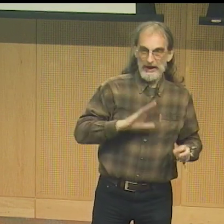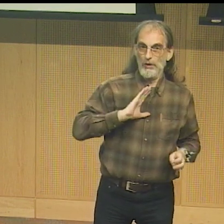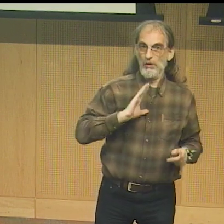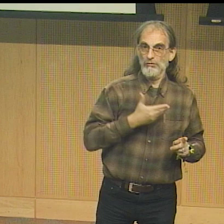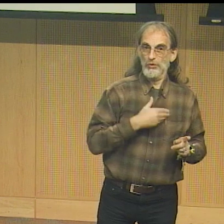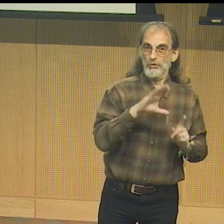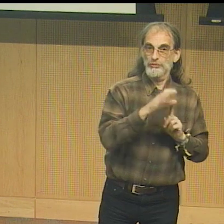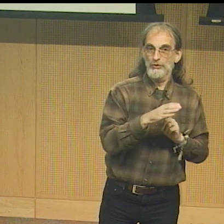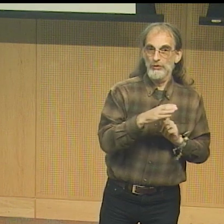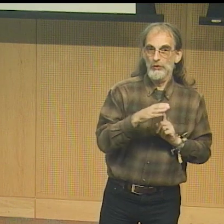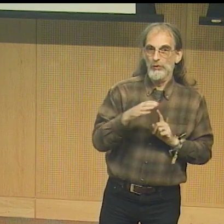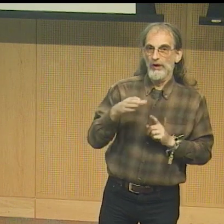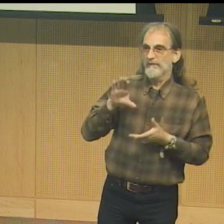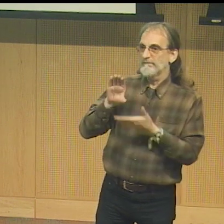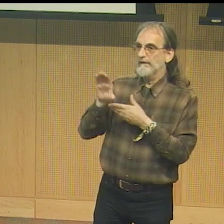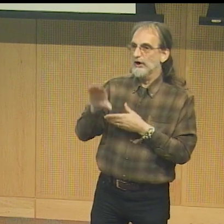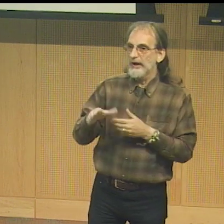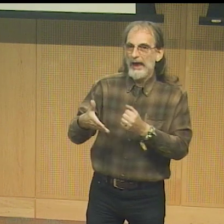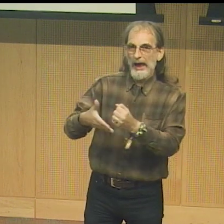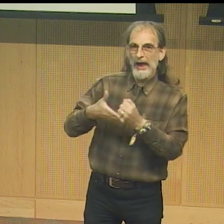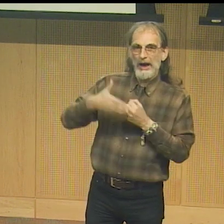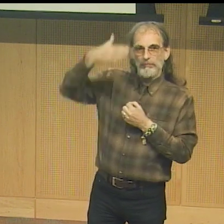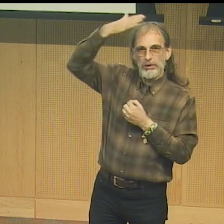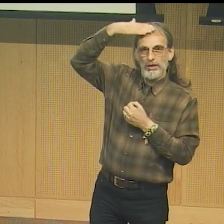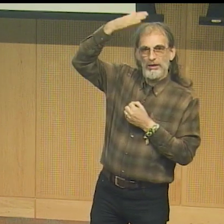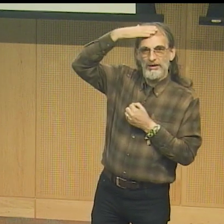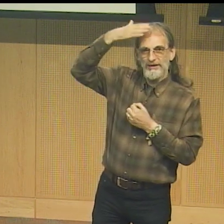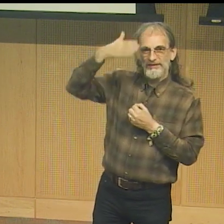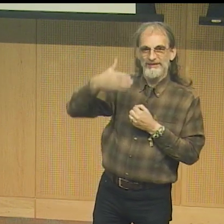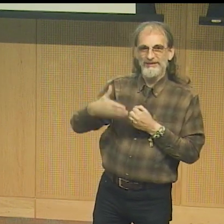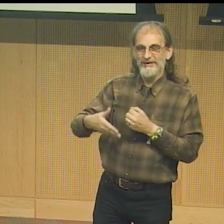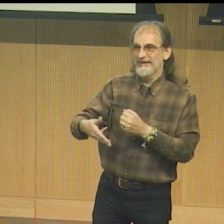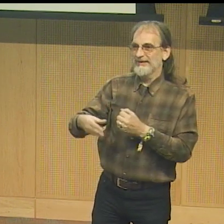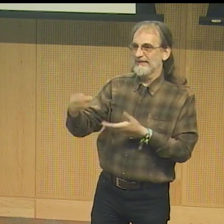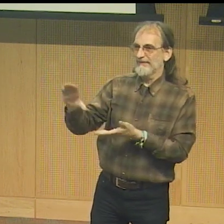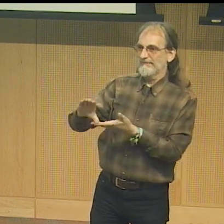who want to study cultural historical experiences.